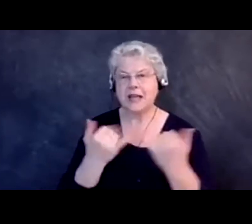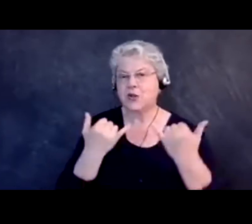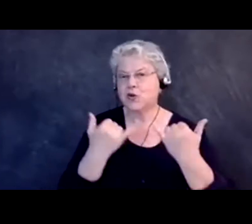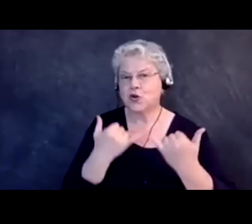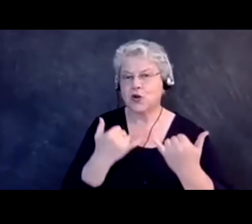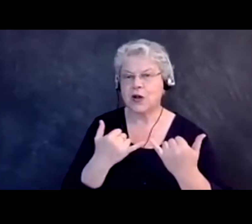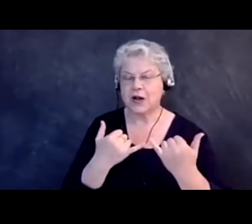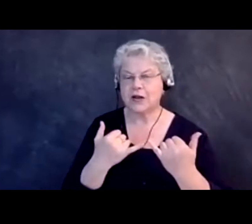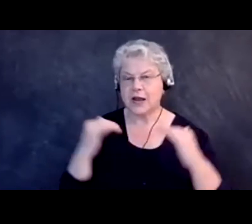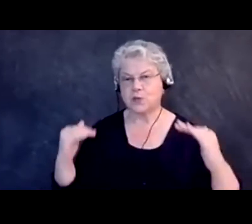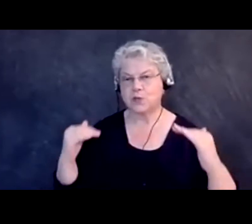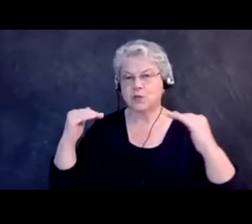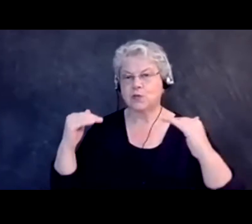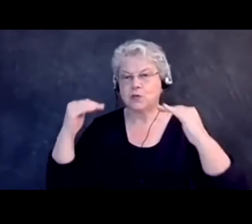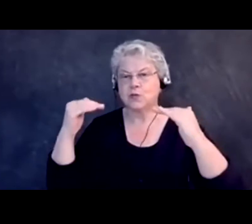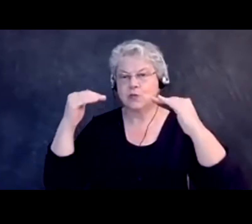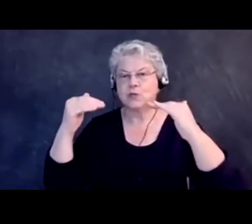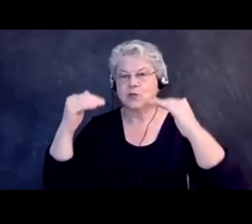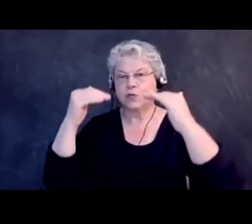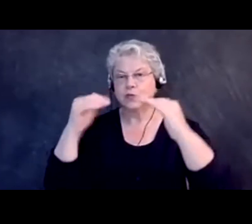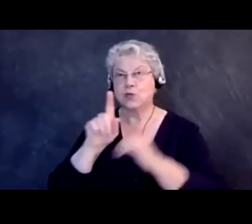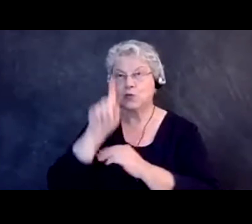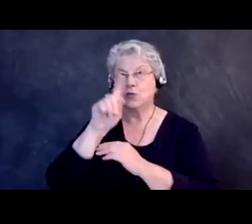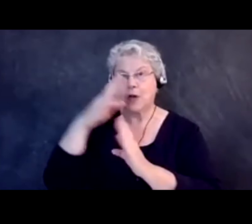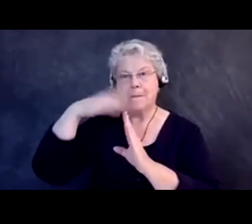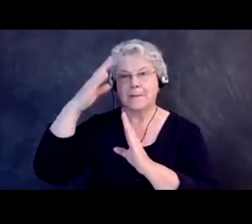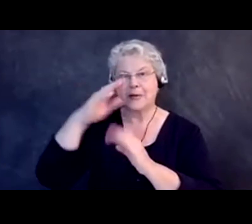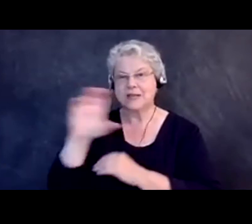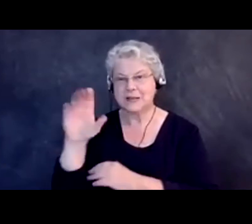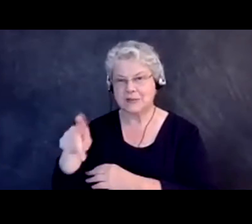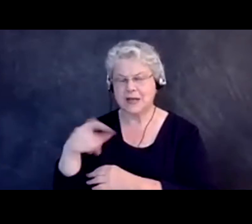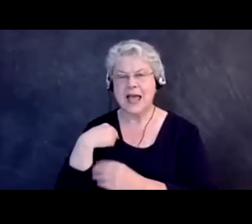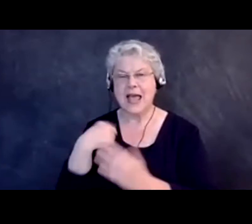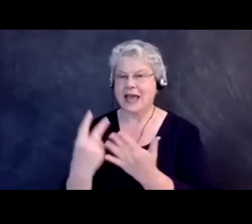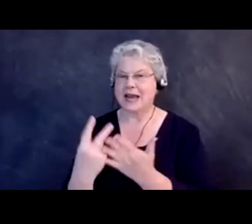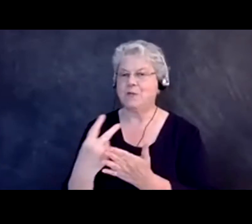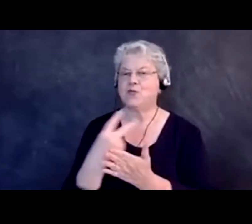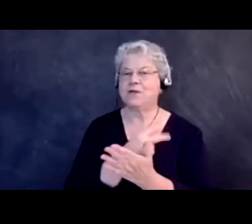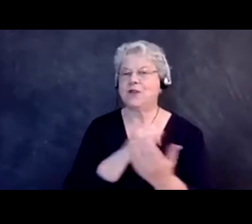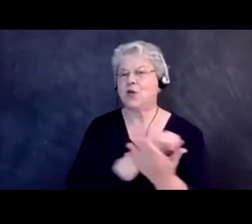to the community plan. And because I'm reviewing all these plans and looking at how they all fit